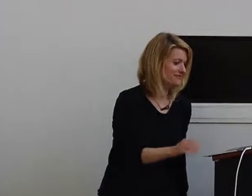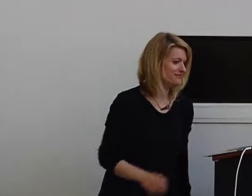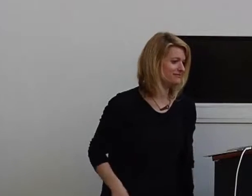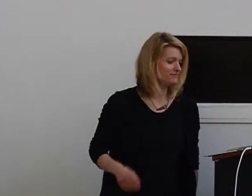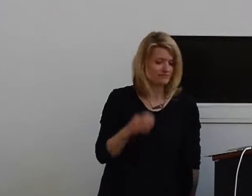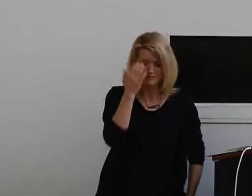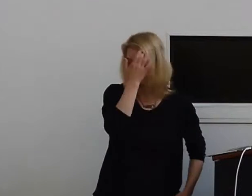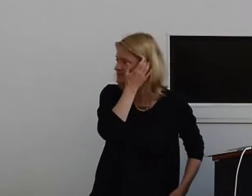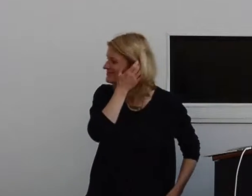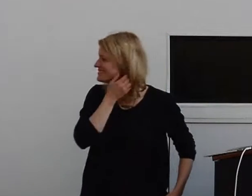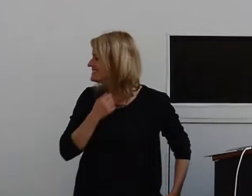and a true genius.